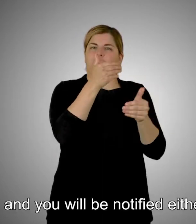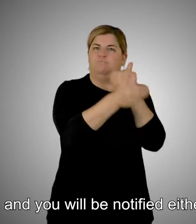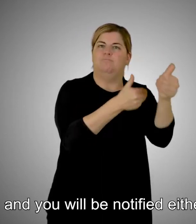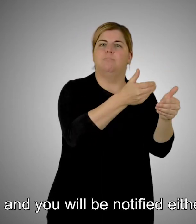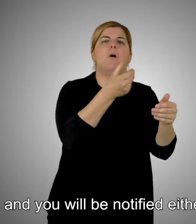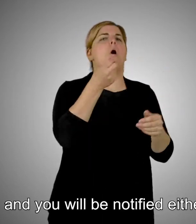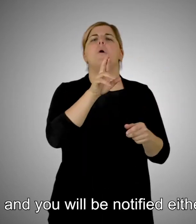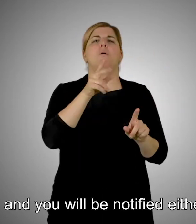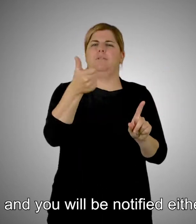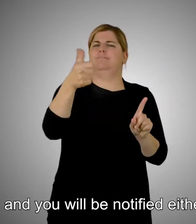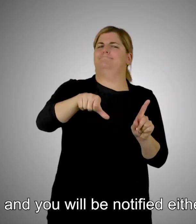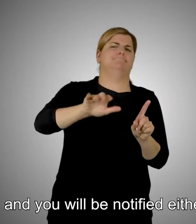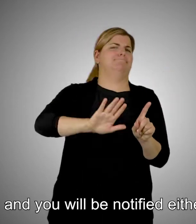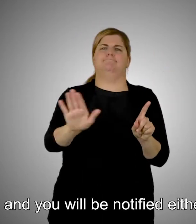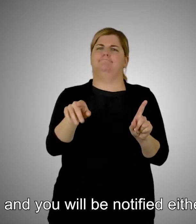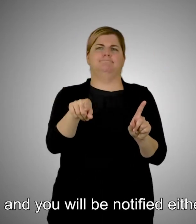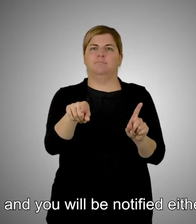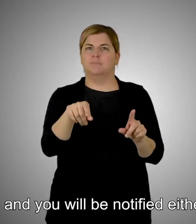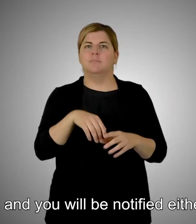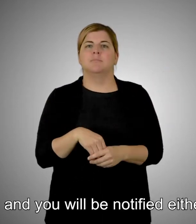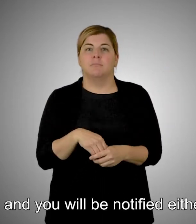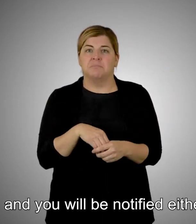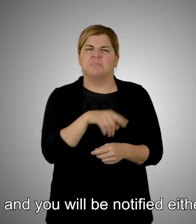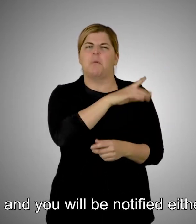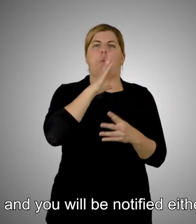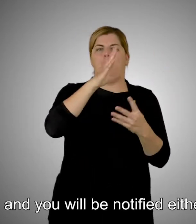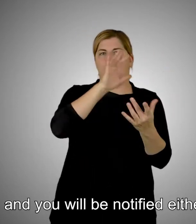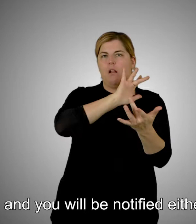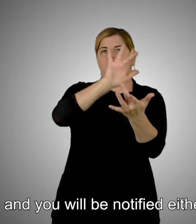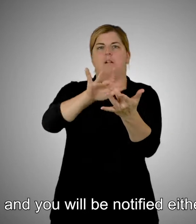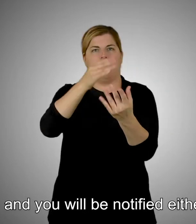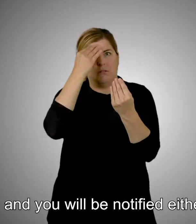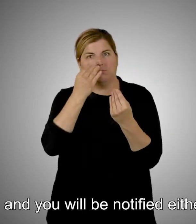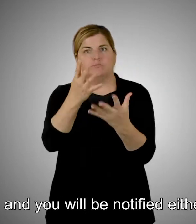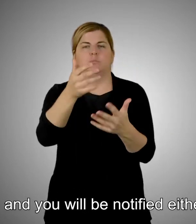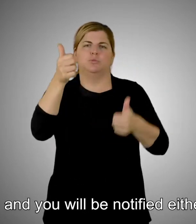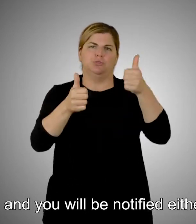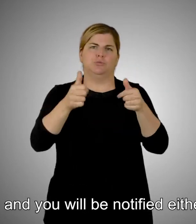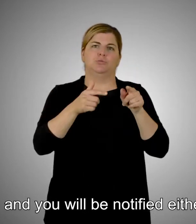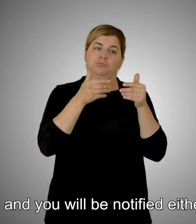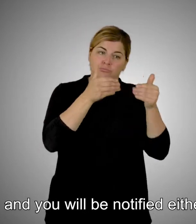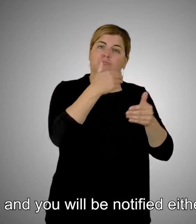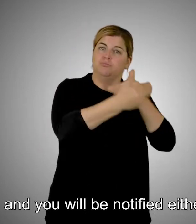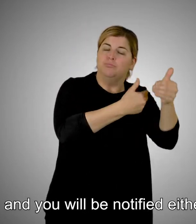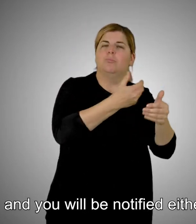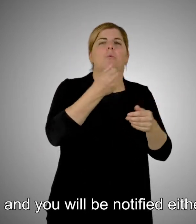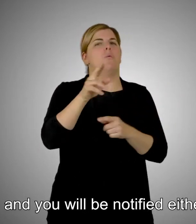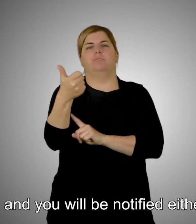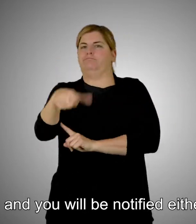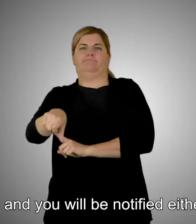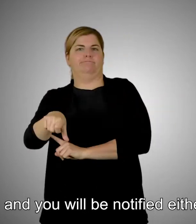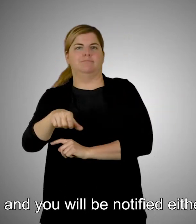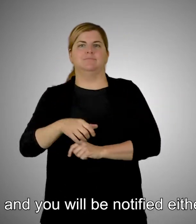and you will be notified either way.